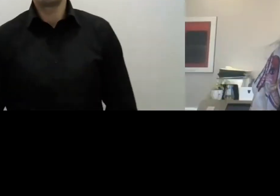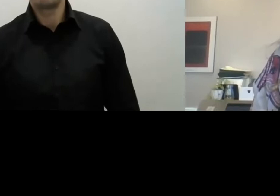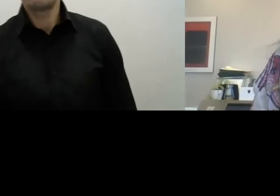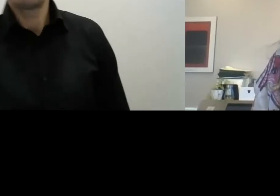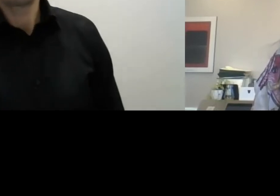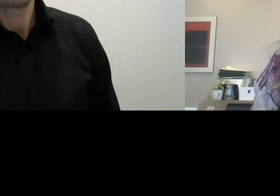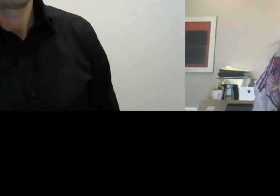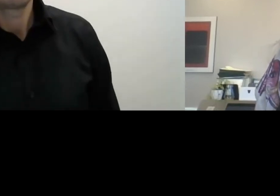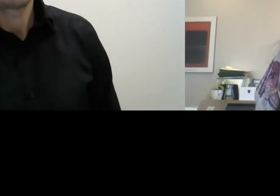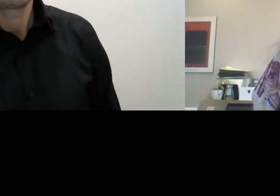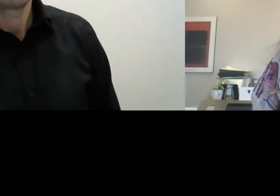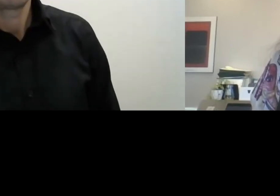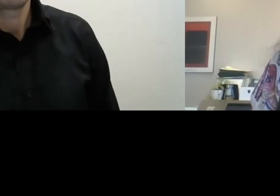thank you very much for that